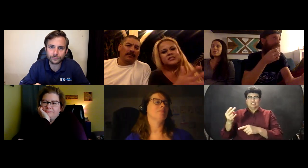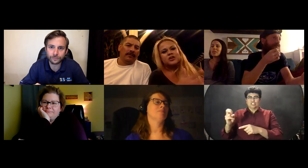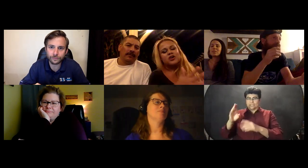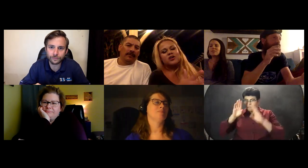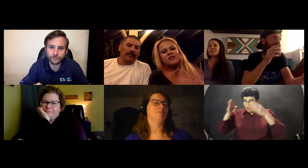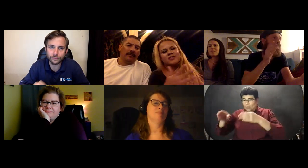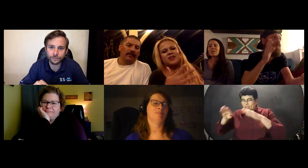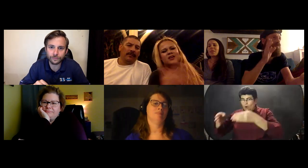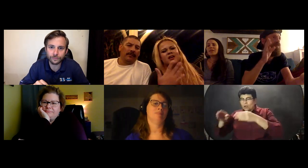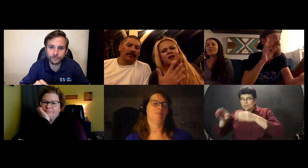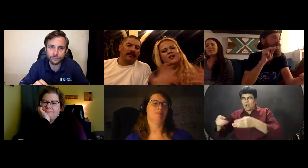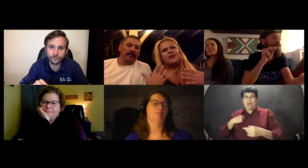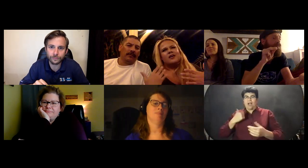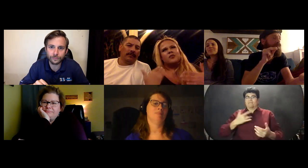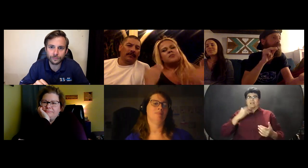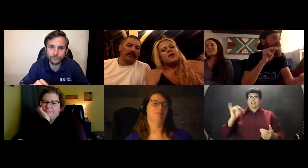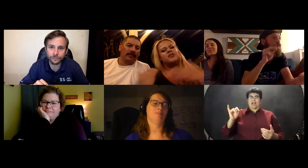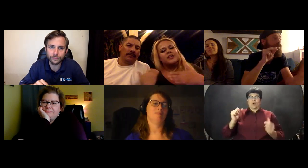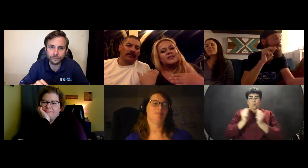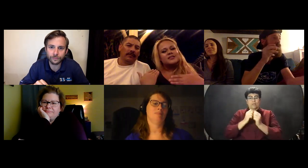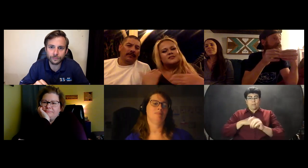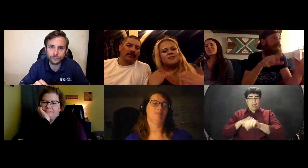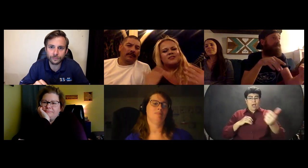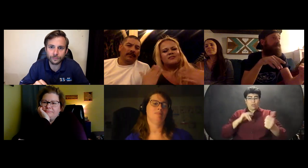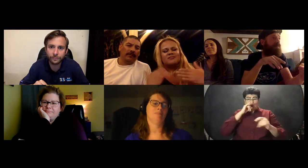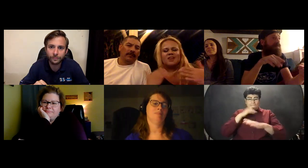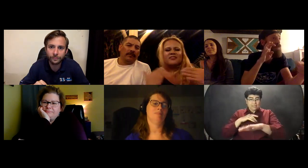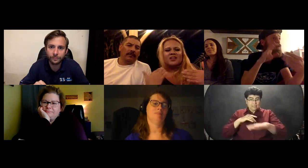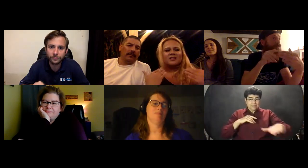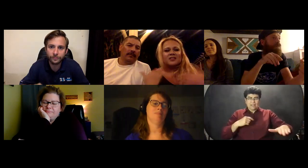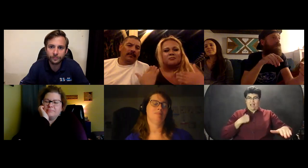on her i feel like with my other kids i kind of felt like